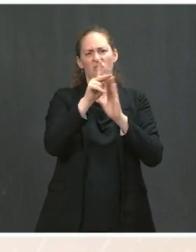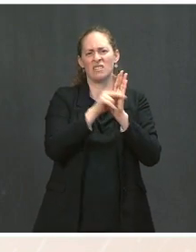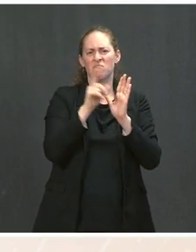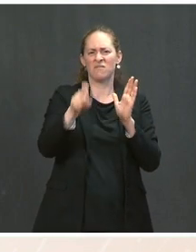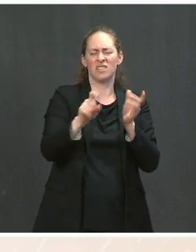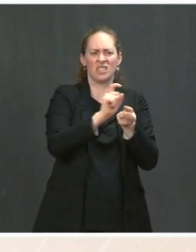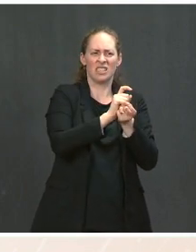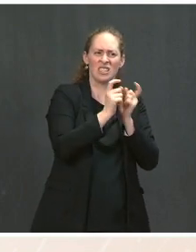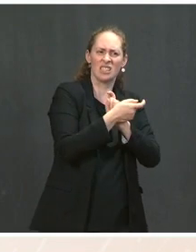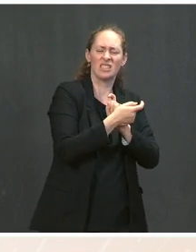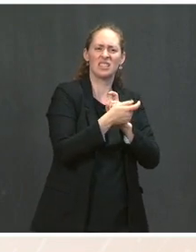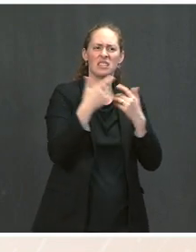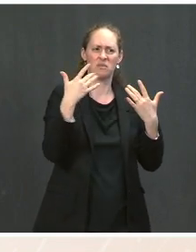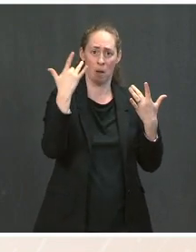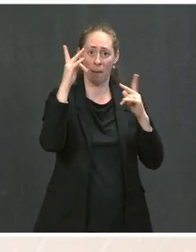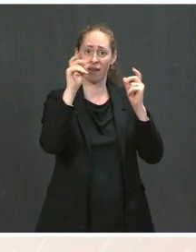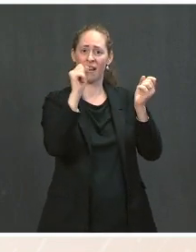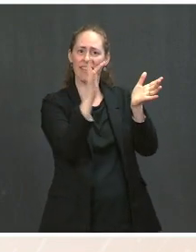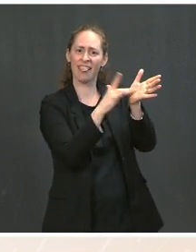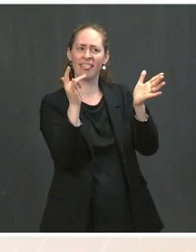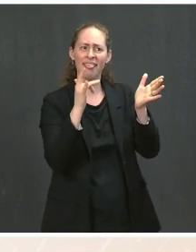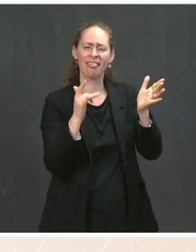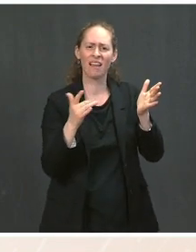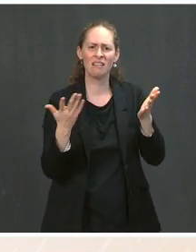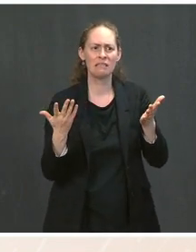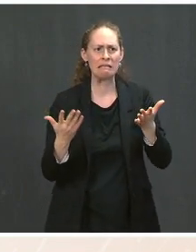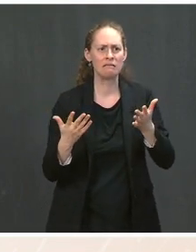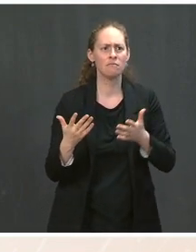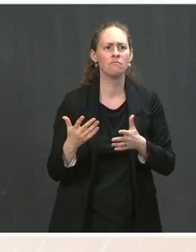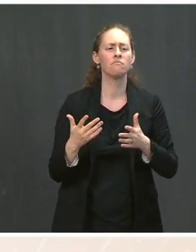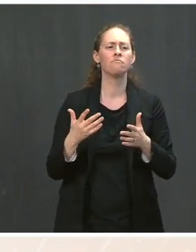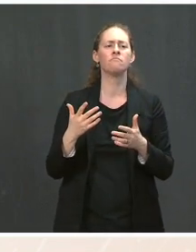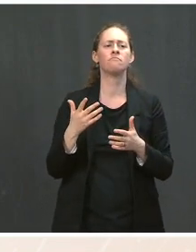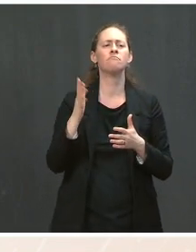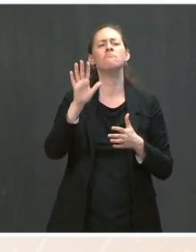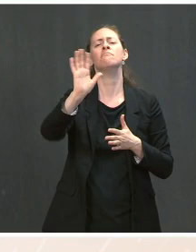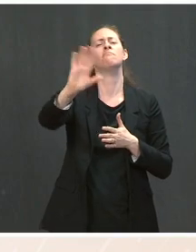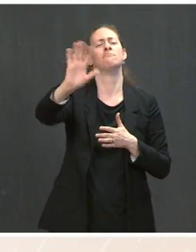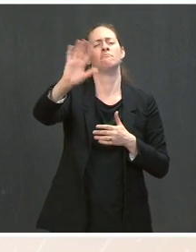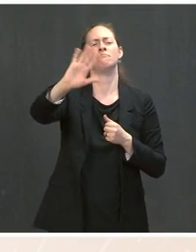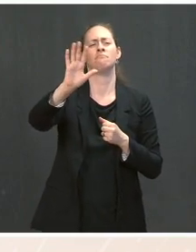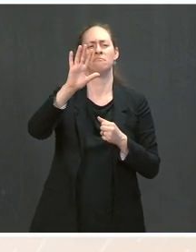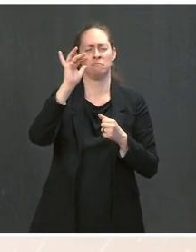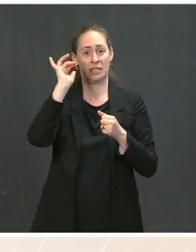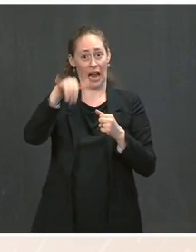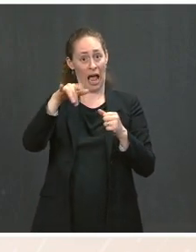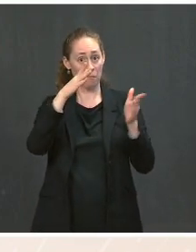Ms. Psaki: Well, you're right, Todd. That certainly is an unintended consequence. And we have been clear and we have continued